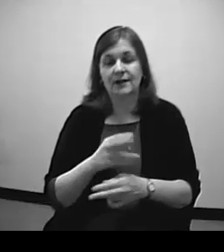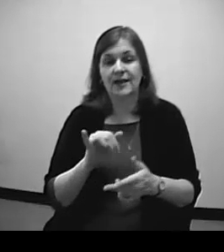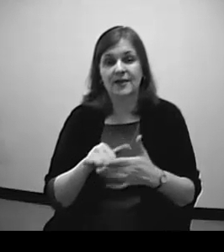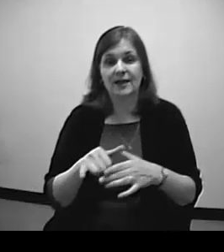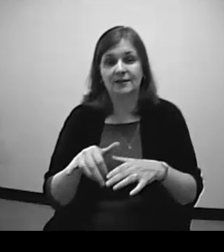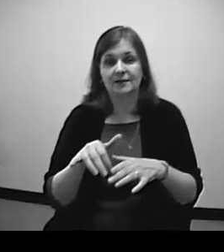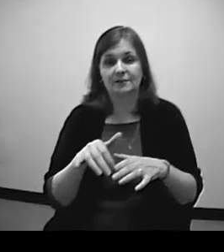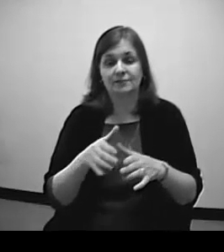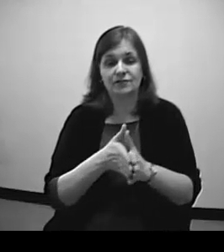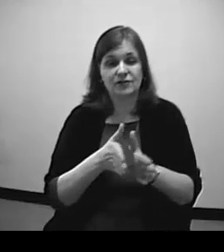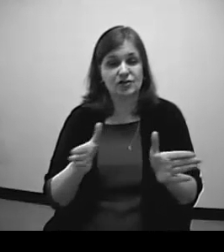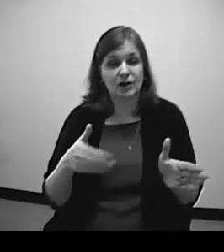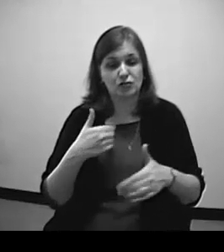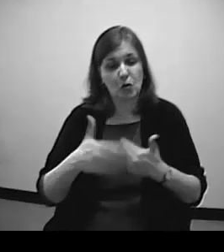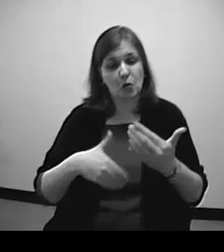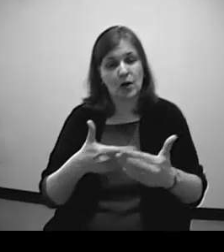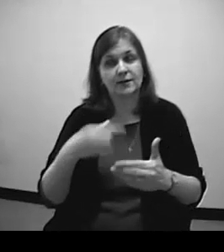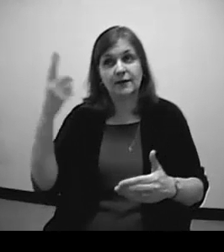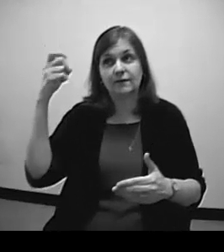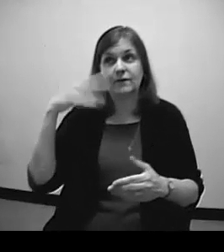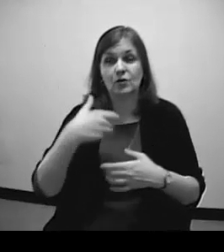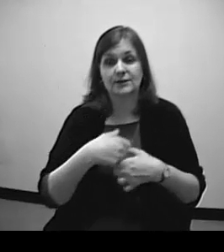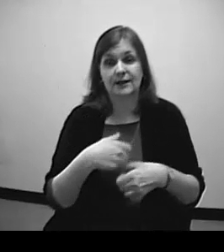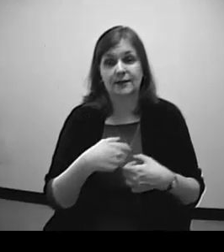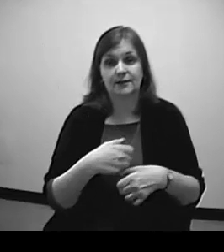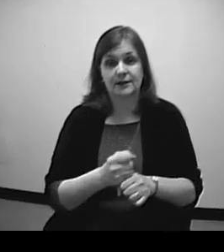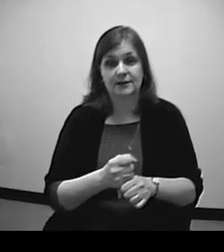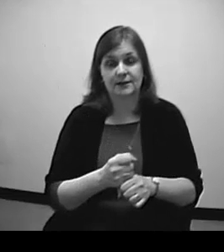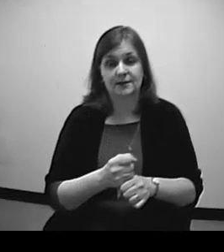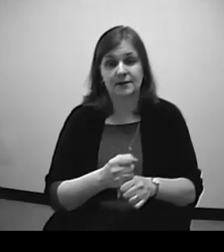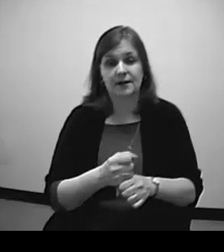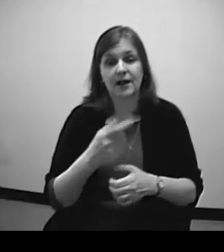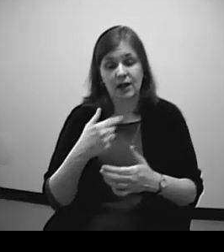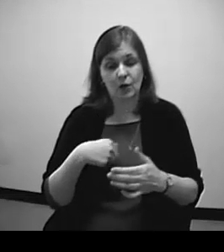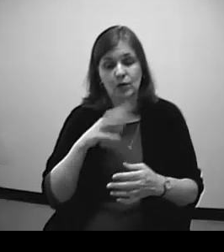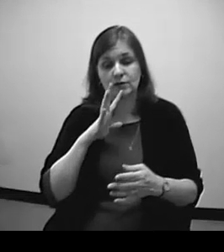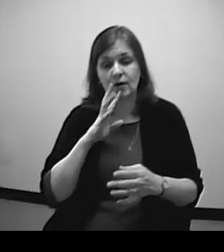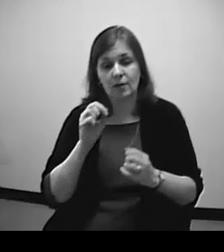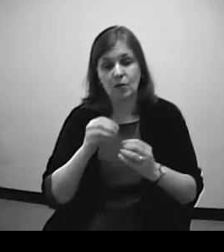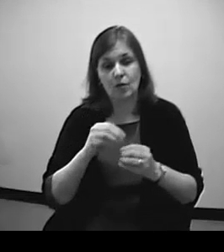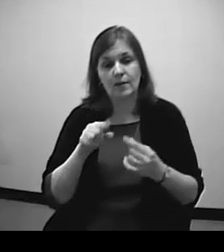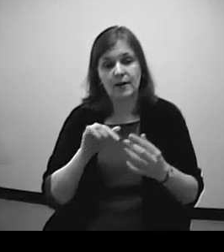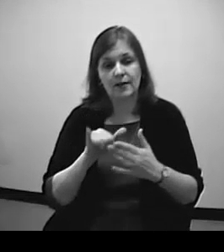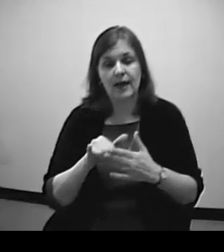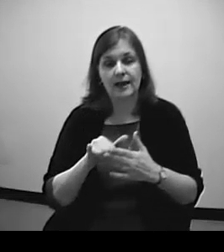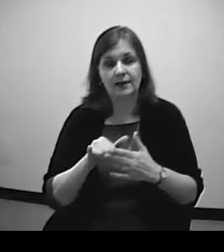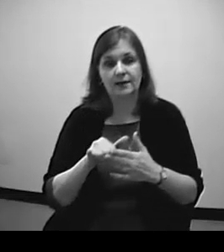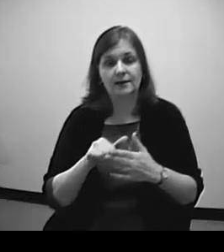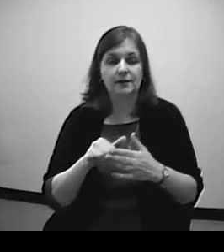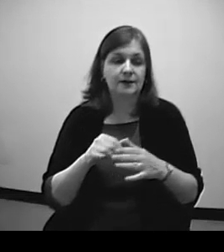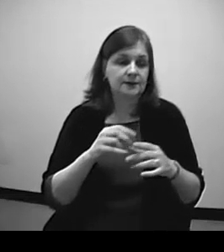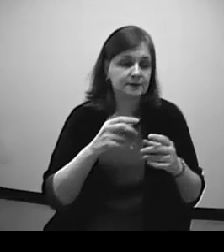this is the overview for all of photosynthesis and what we will use as we go through